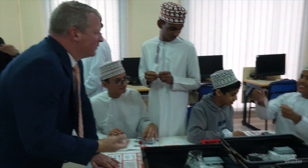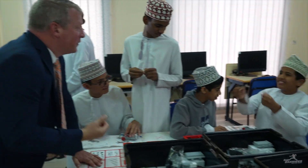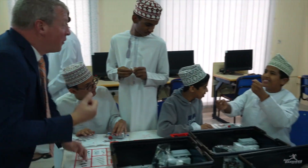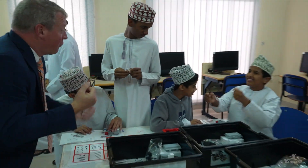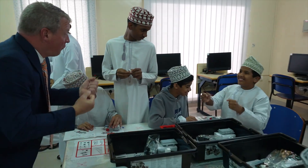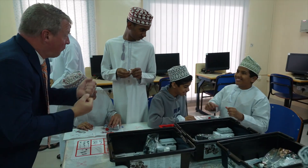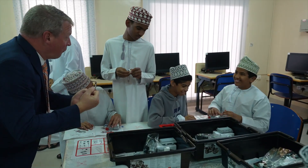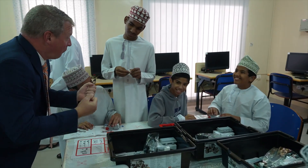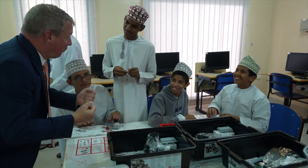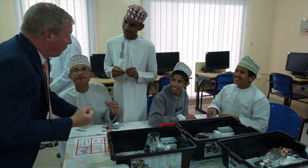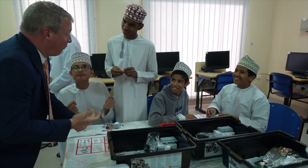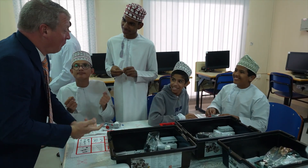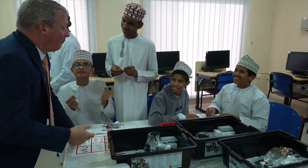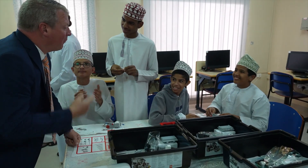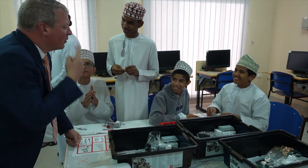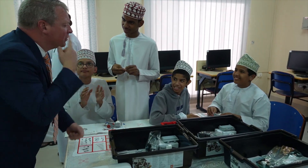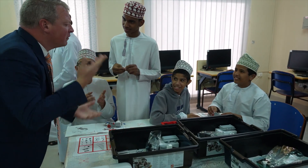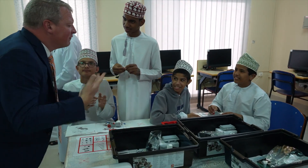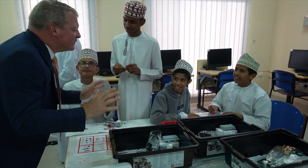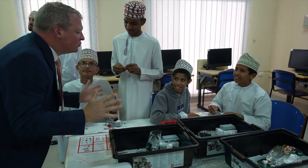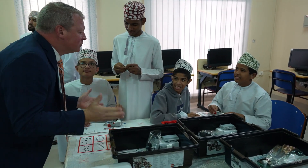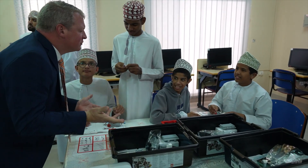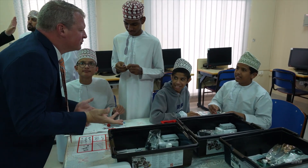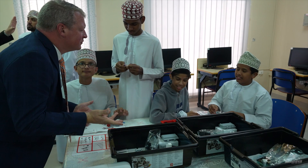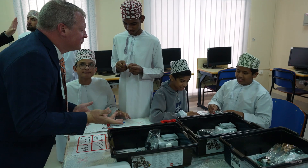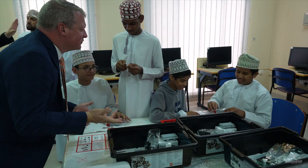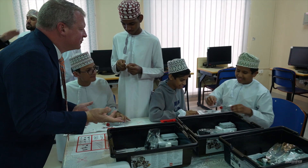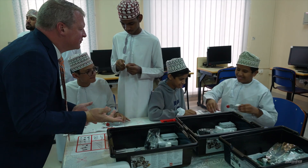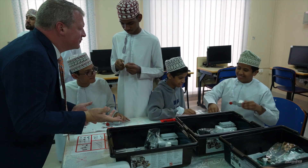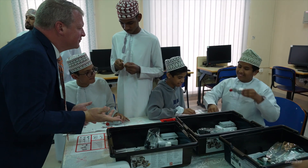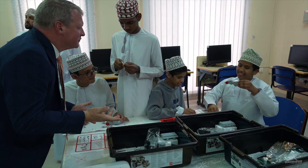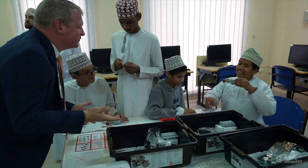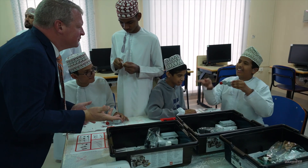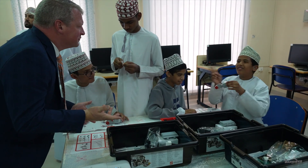It’s a car! Oh, a car! Do you think it’s finished?